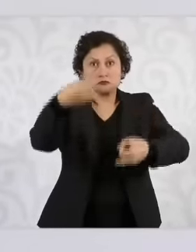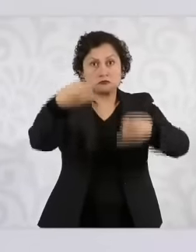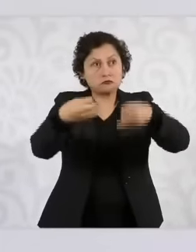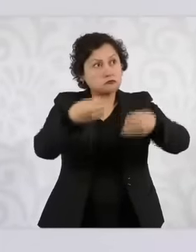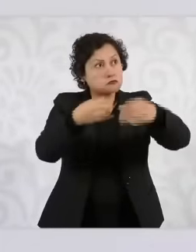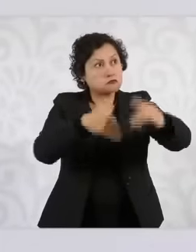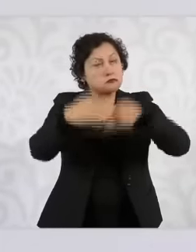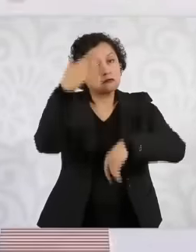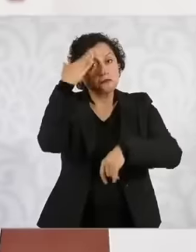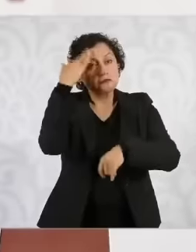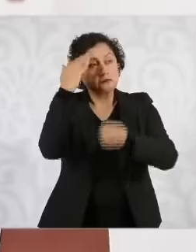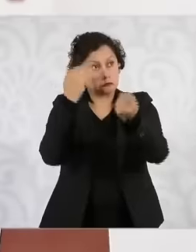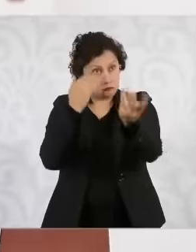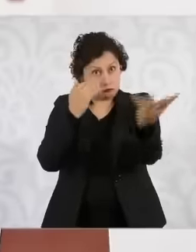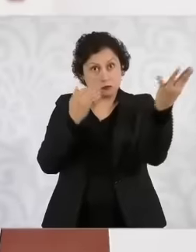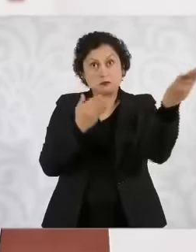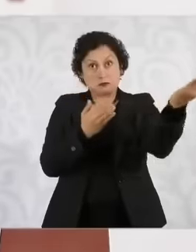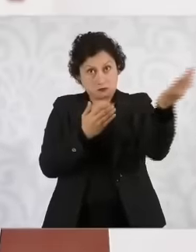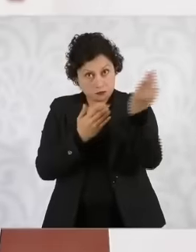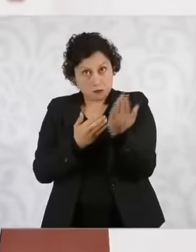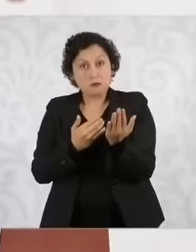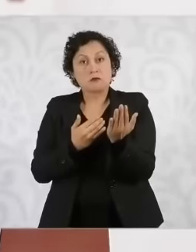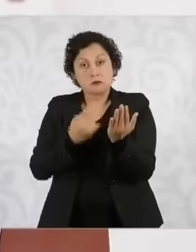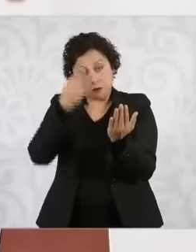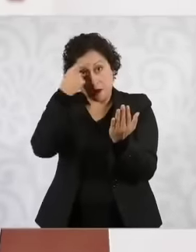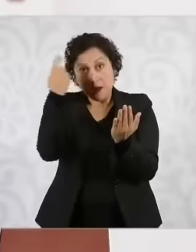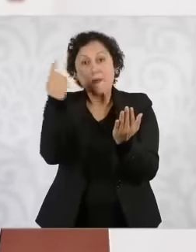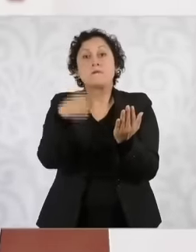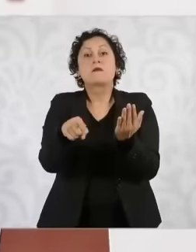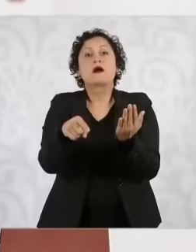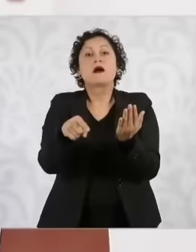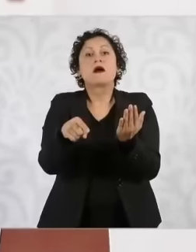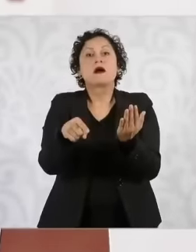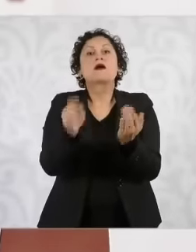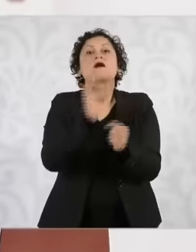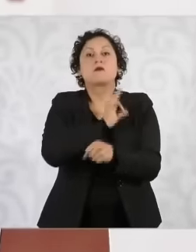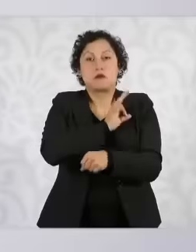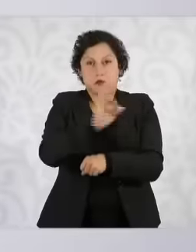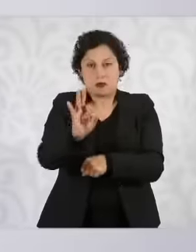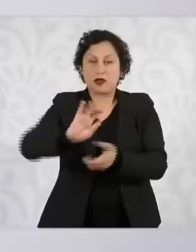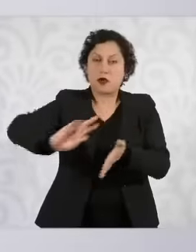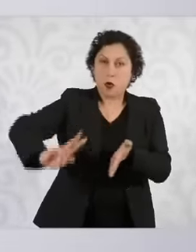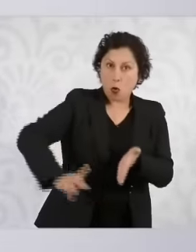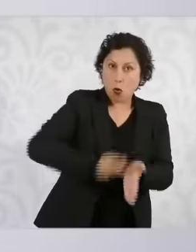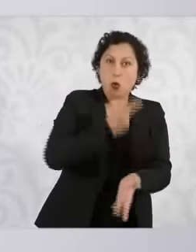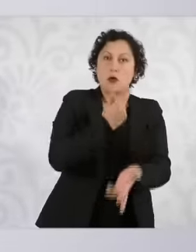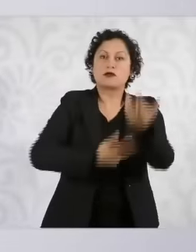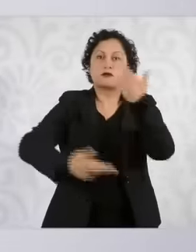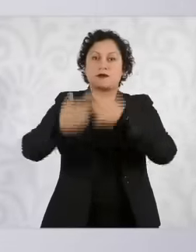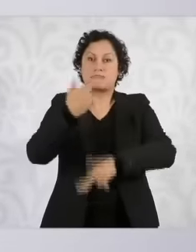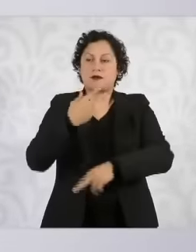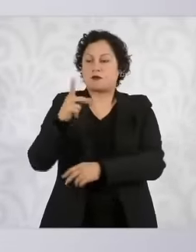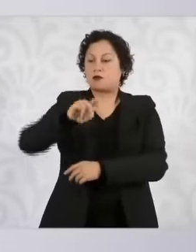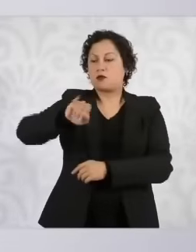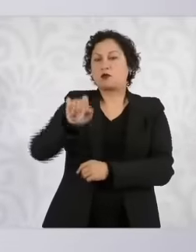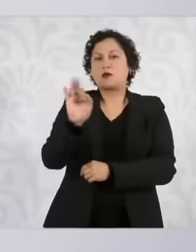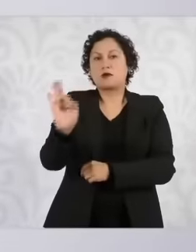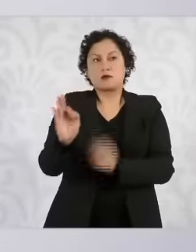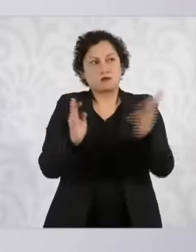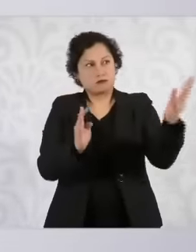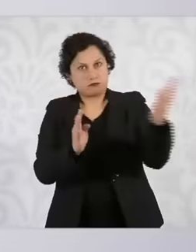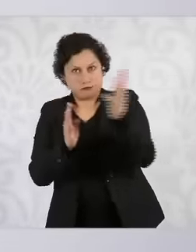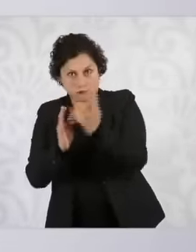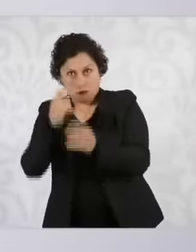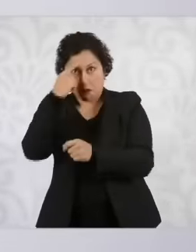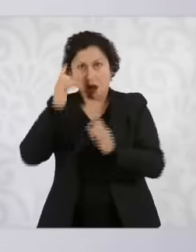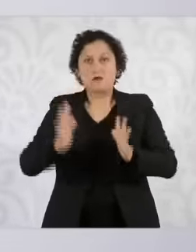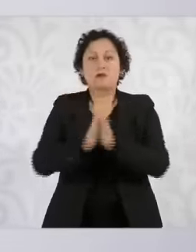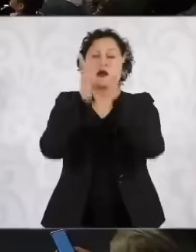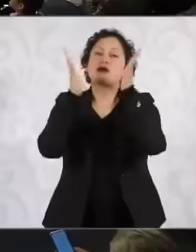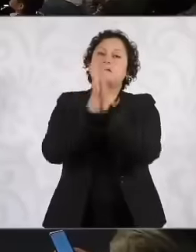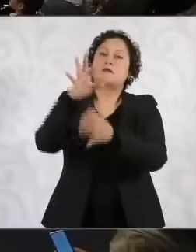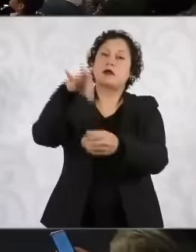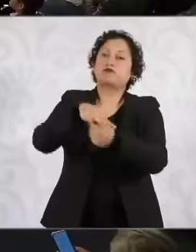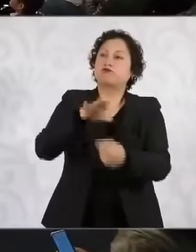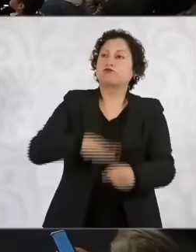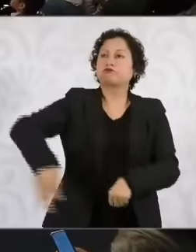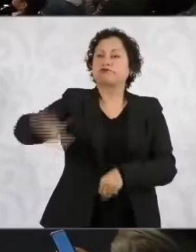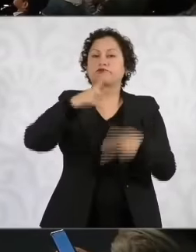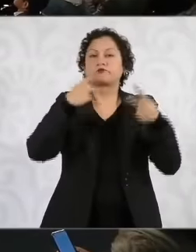propose to be part of the judiciary again based on the popular election and